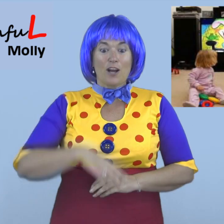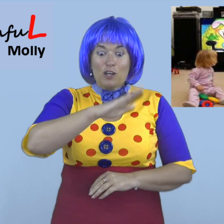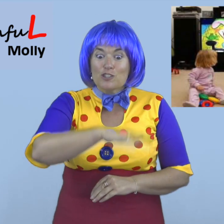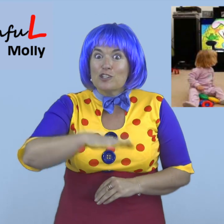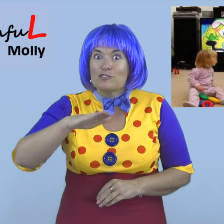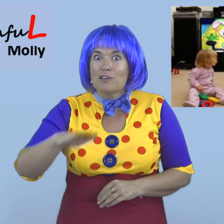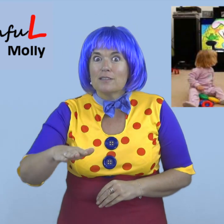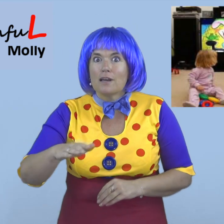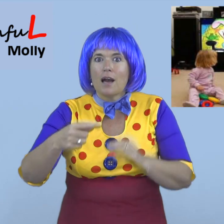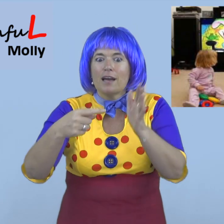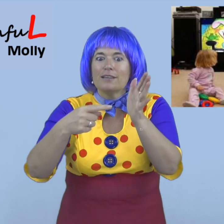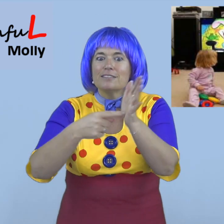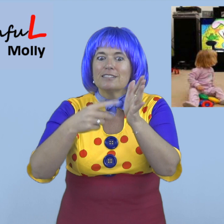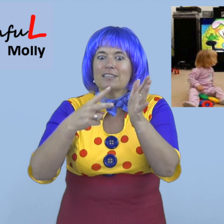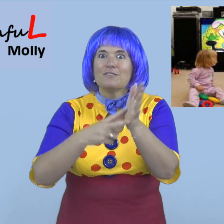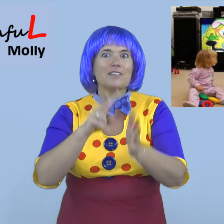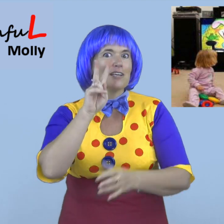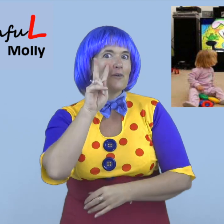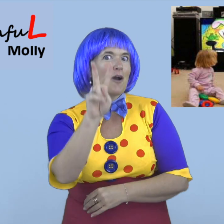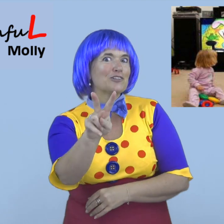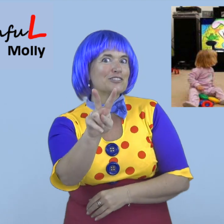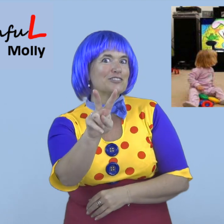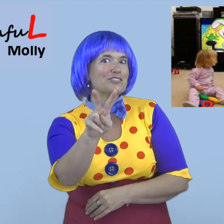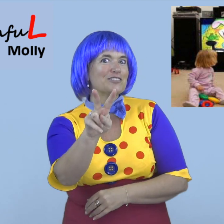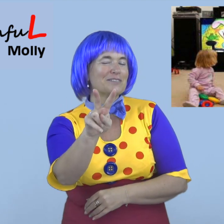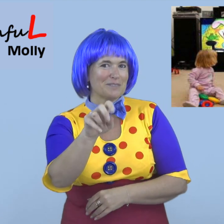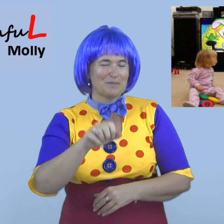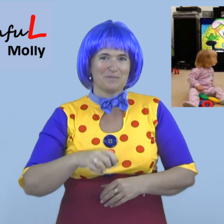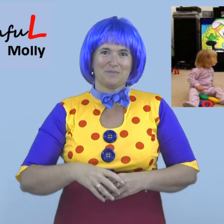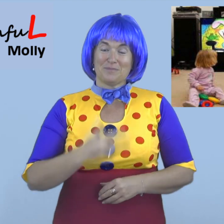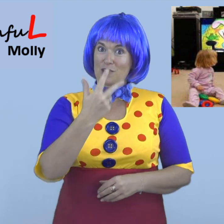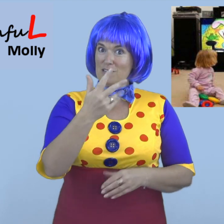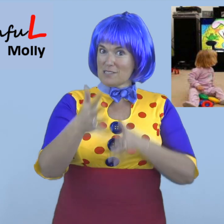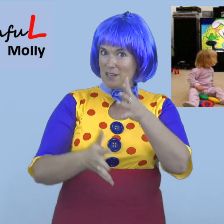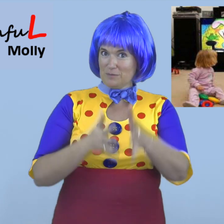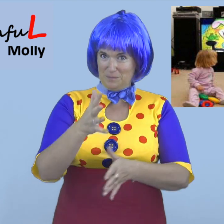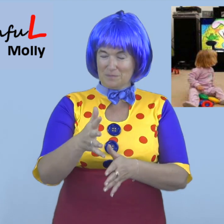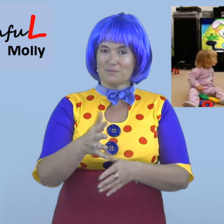The children are watching the television. 3 signs